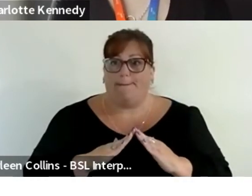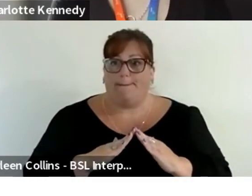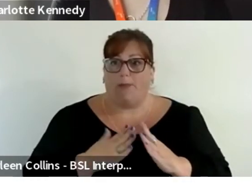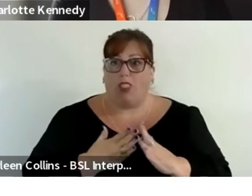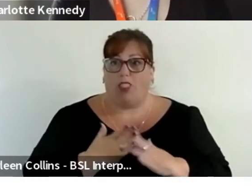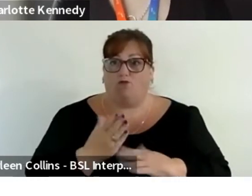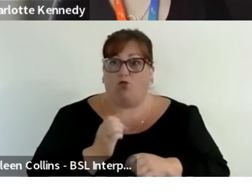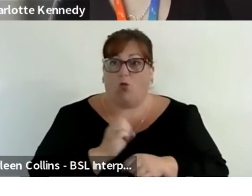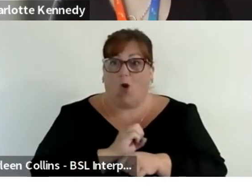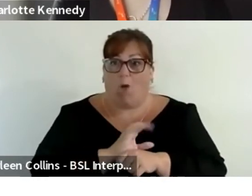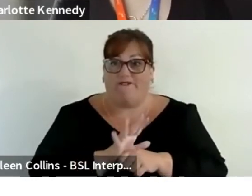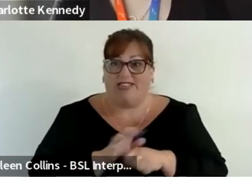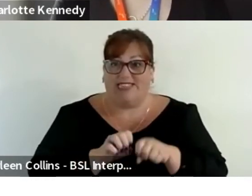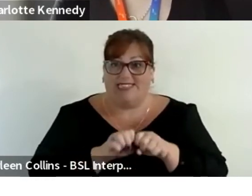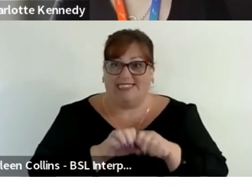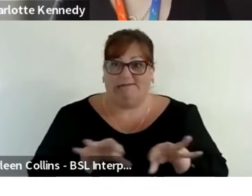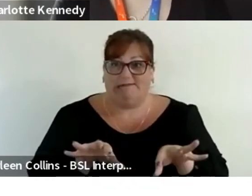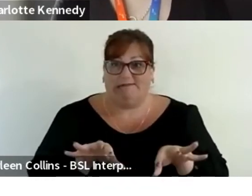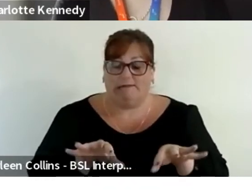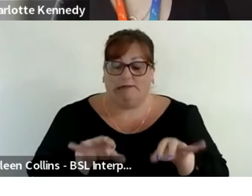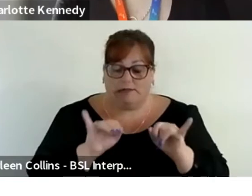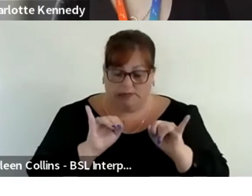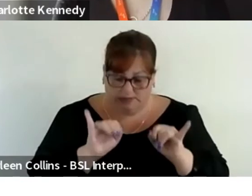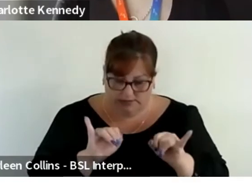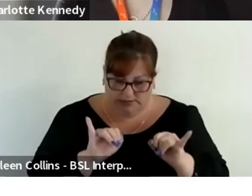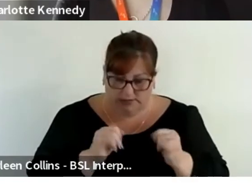just, being in the office, when there is people on separate overlapping